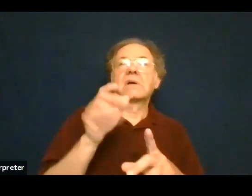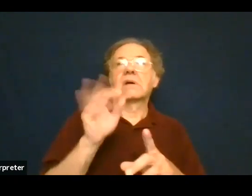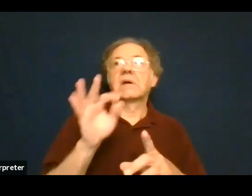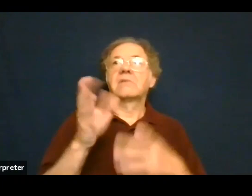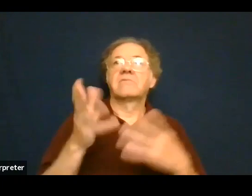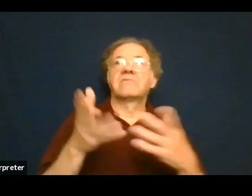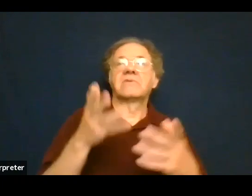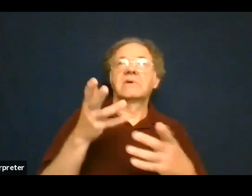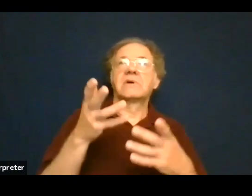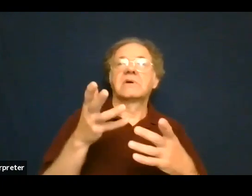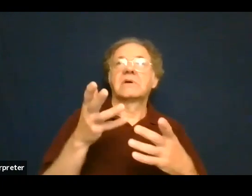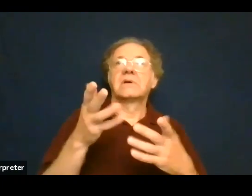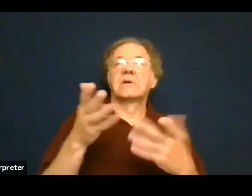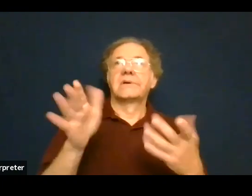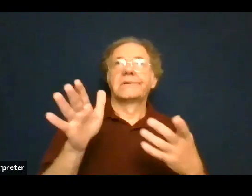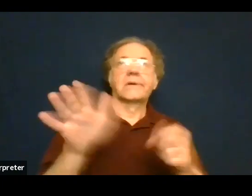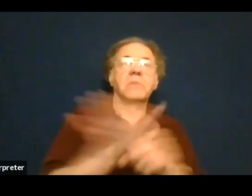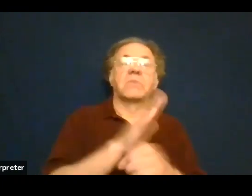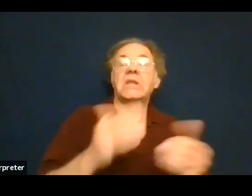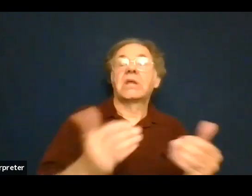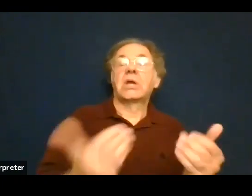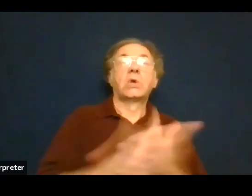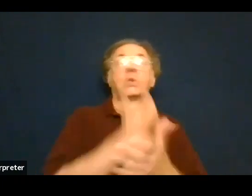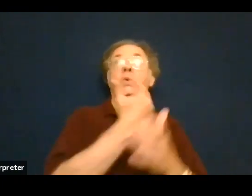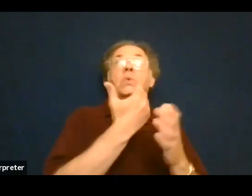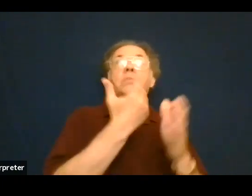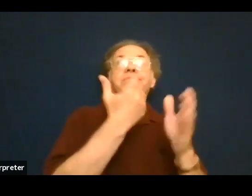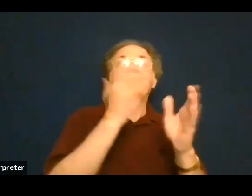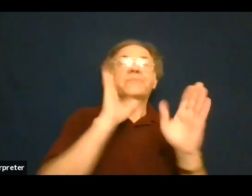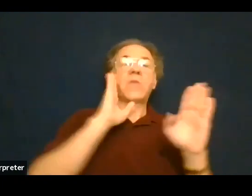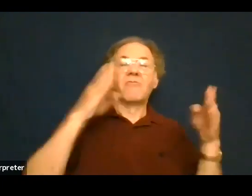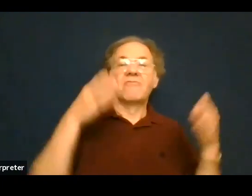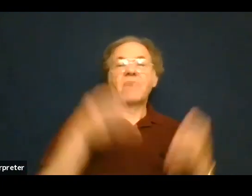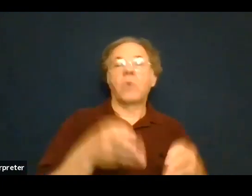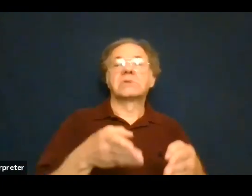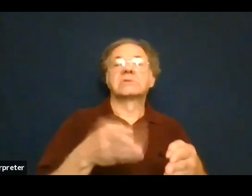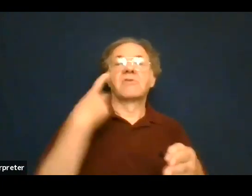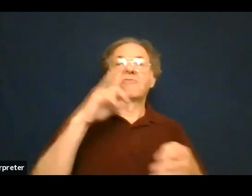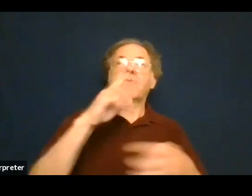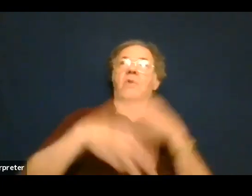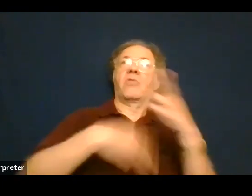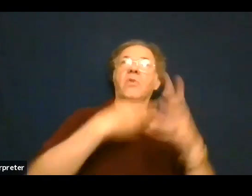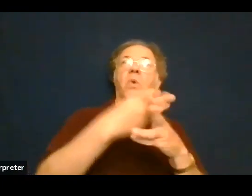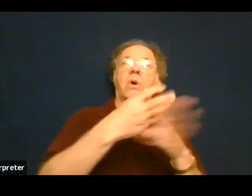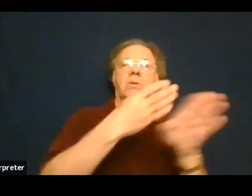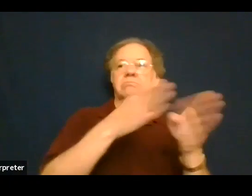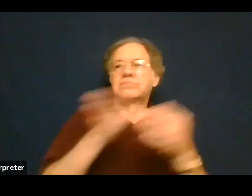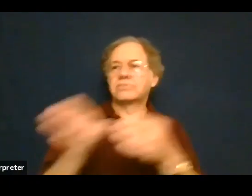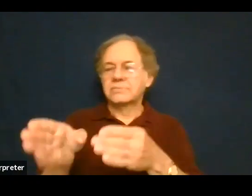new focus for the world and that research dollars will